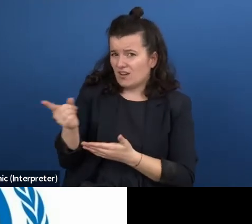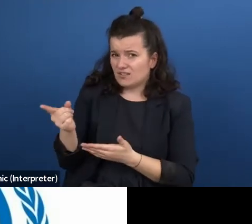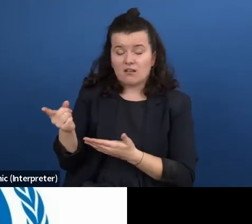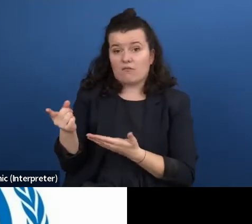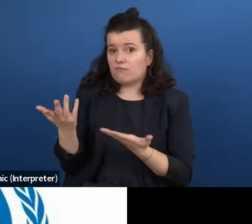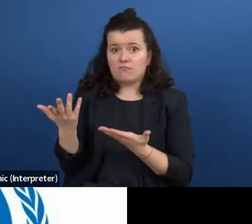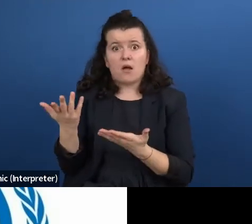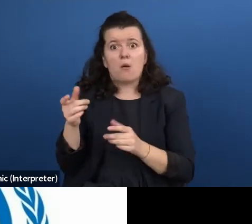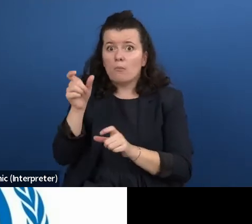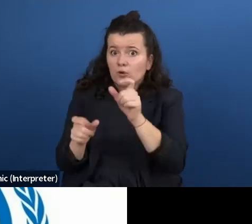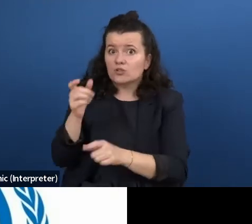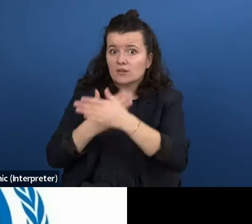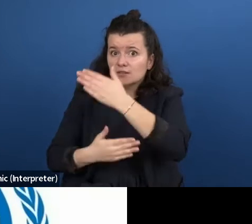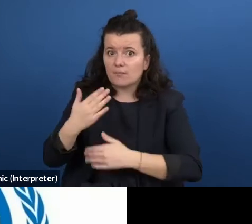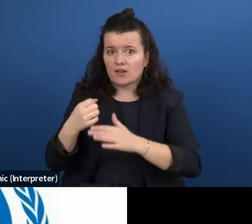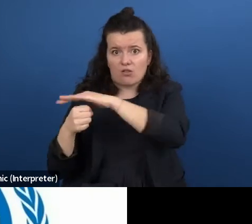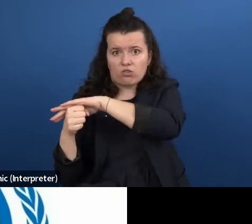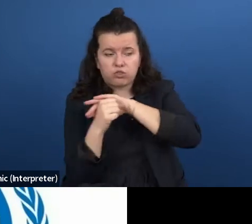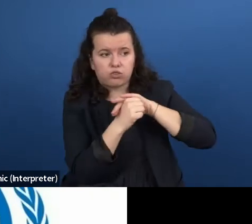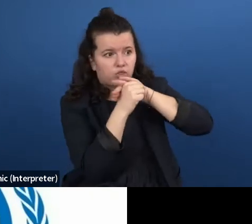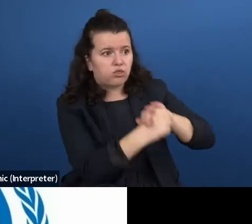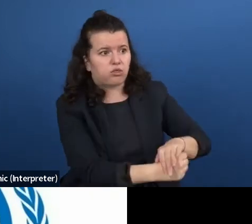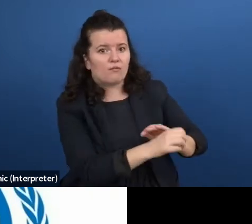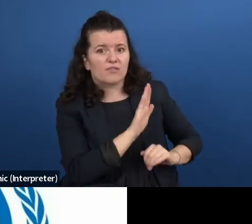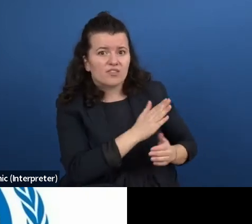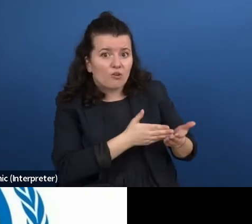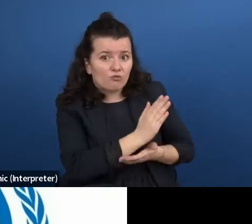and the obligations on States of non-discrimination